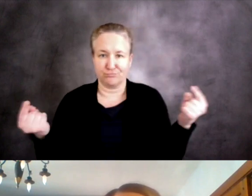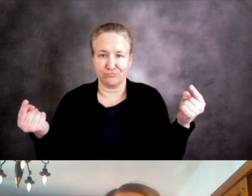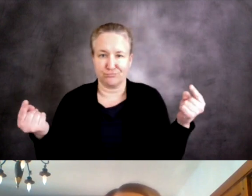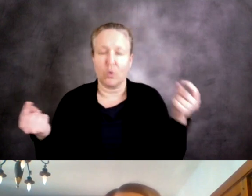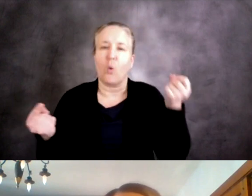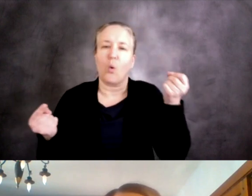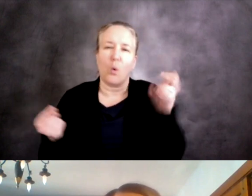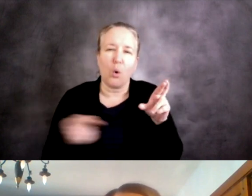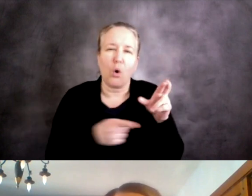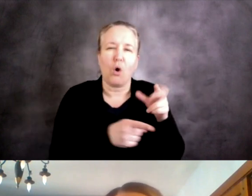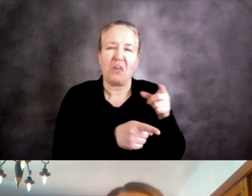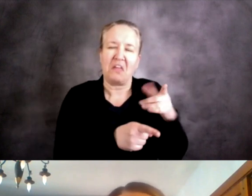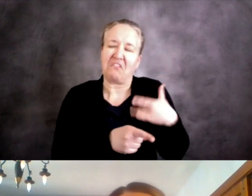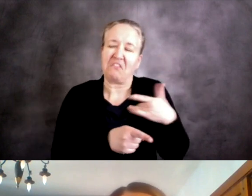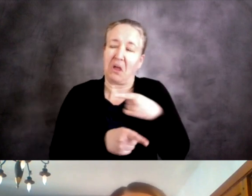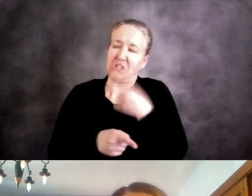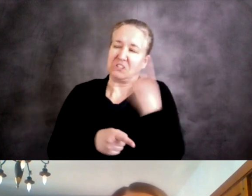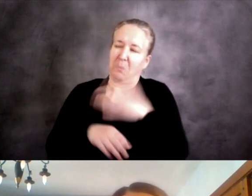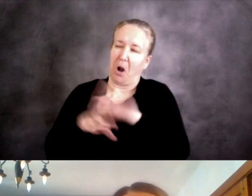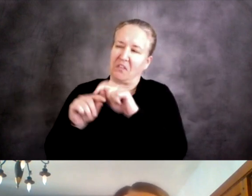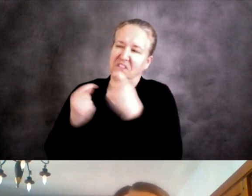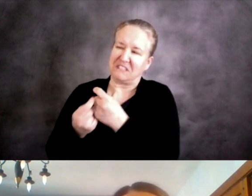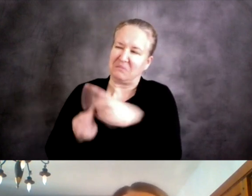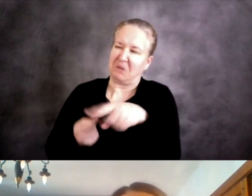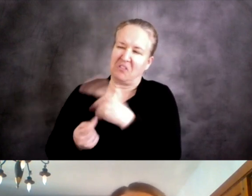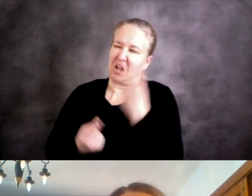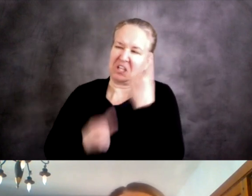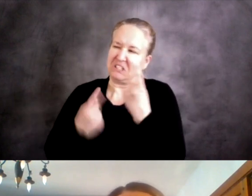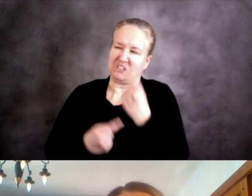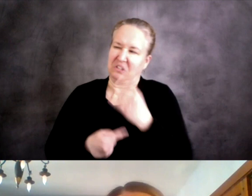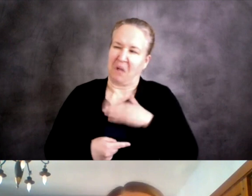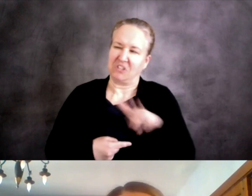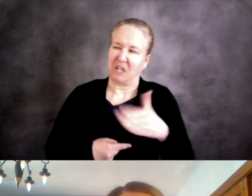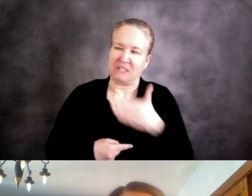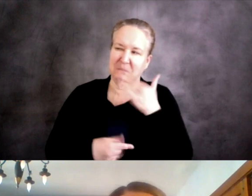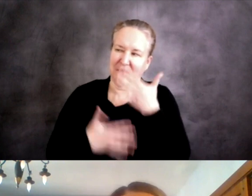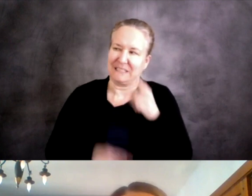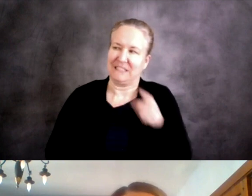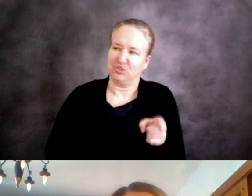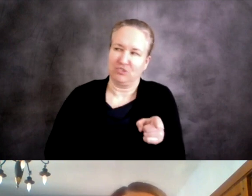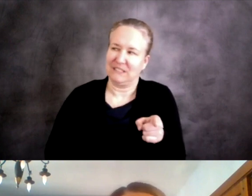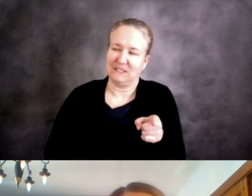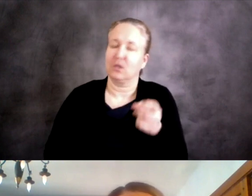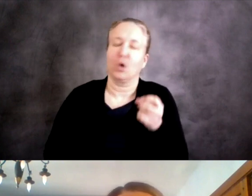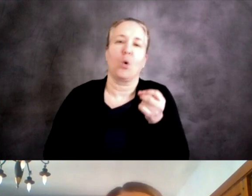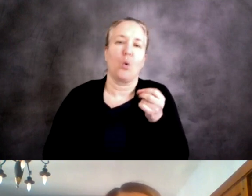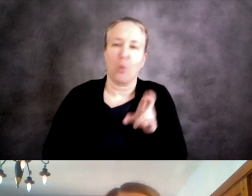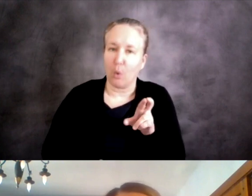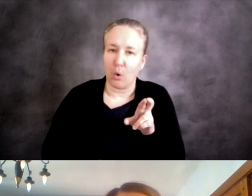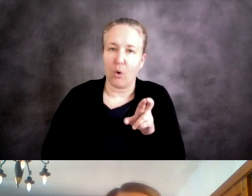isn't considering what's in their child's best interest or what is truly what their child needs,